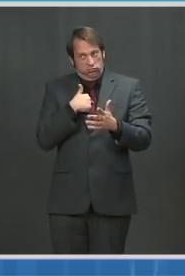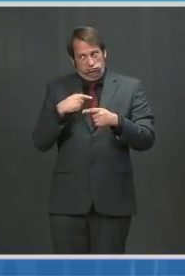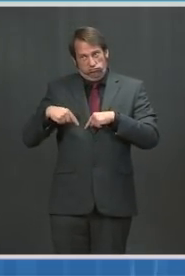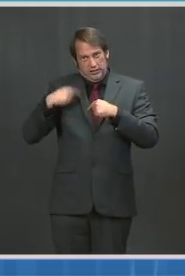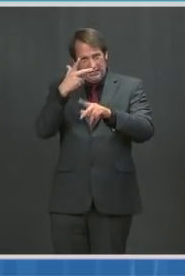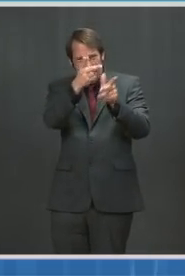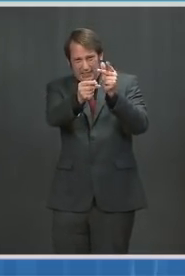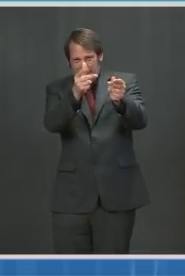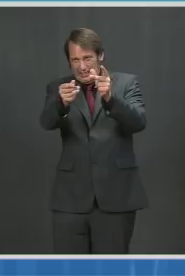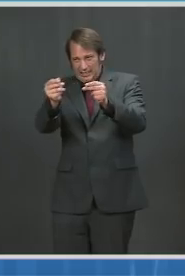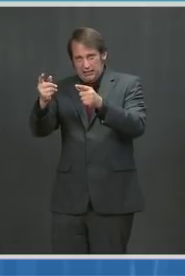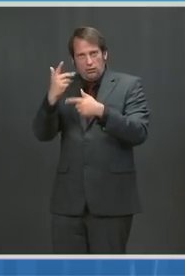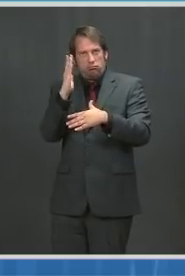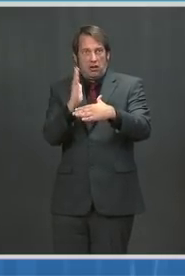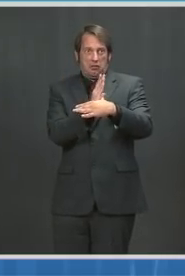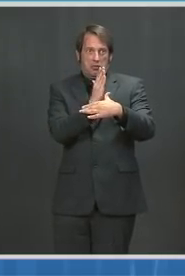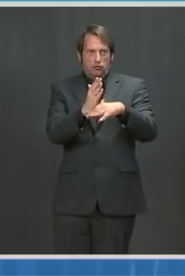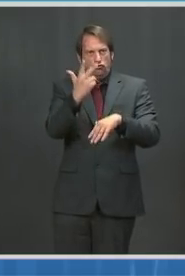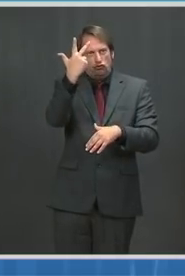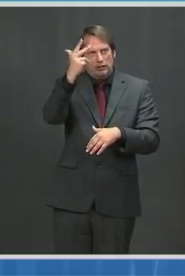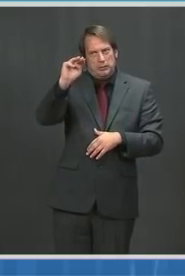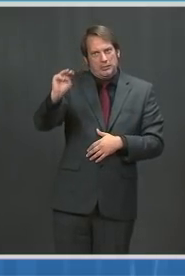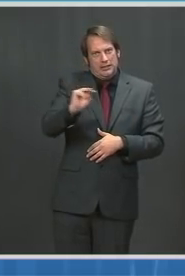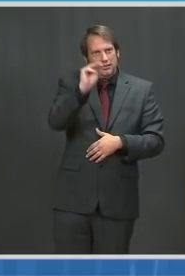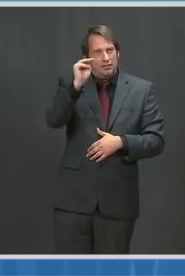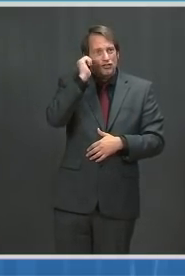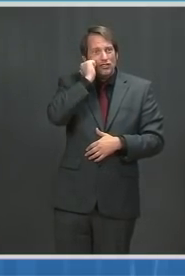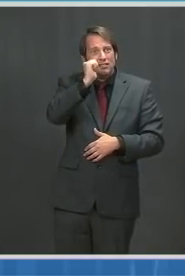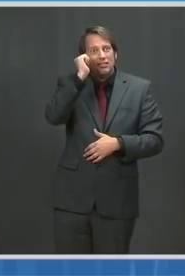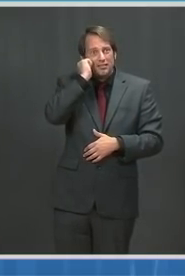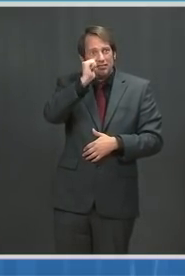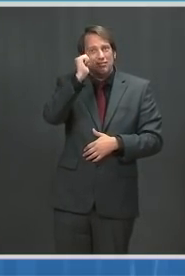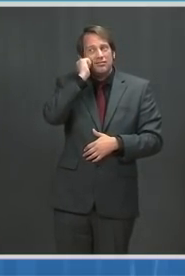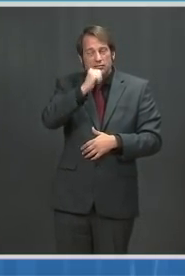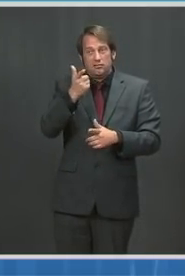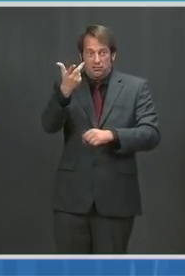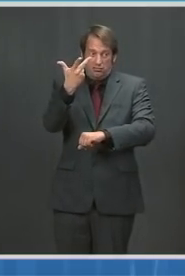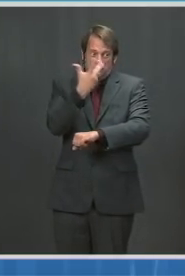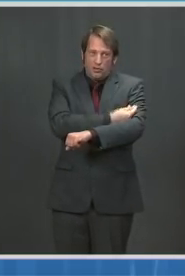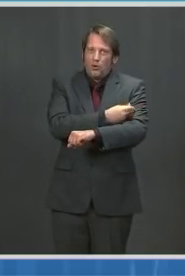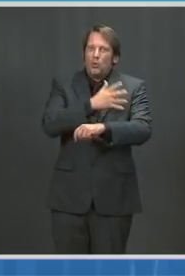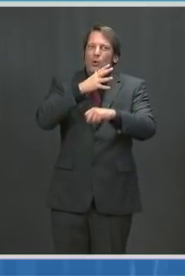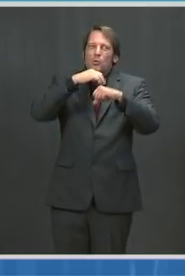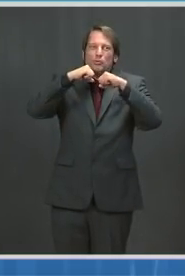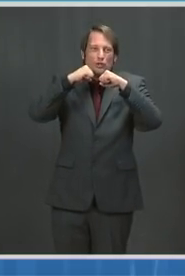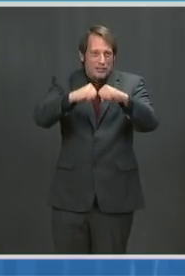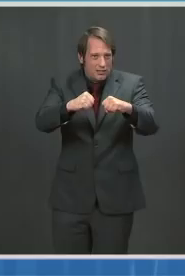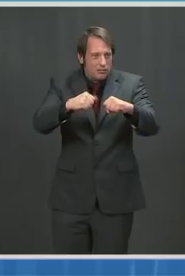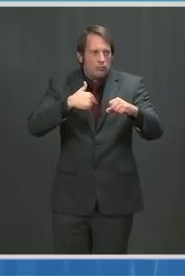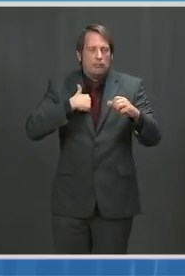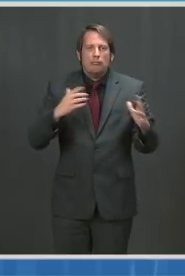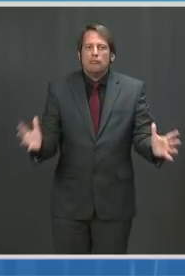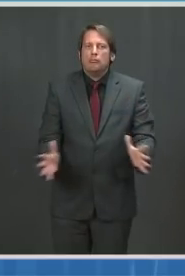getting shots into arms, providing protection. I urge everyone who has not received a COVID-19 vaccine